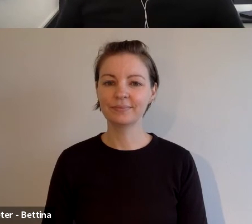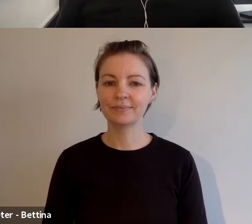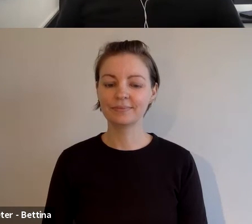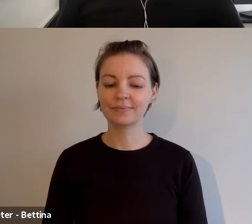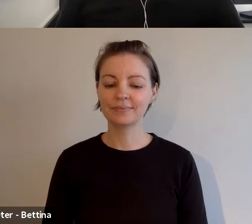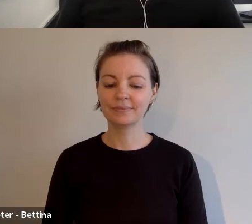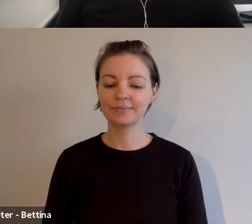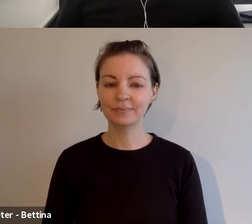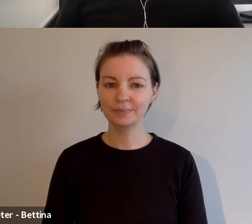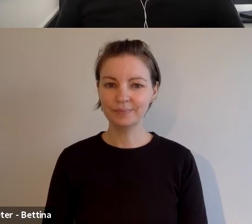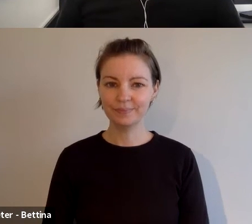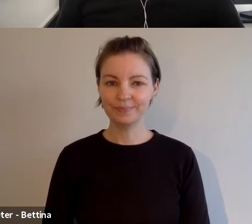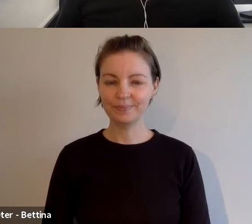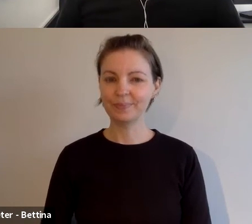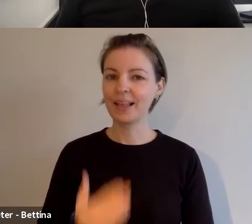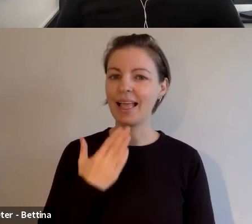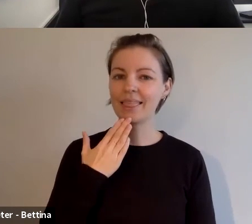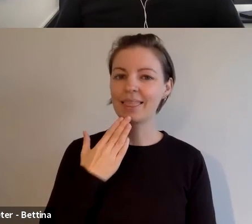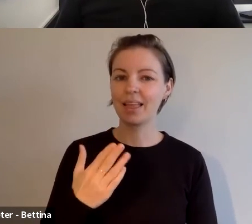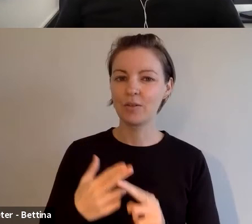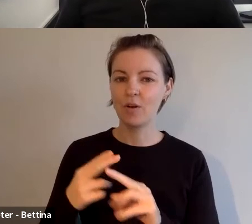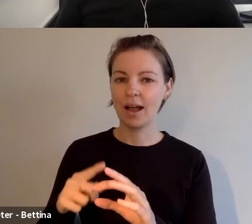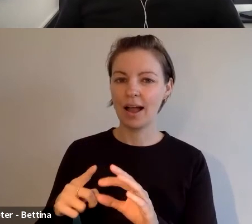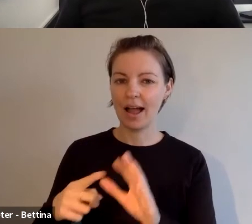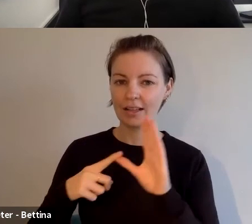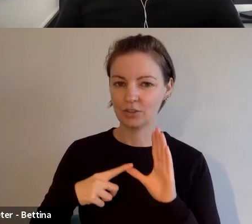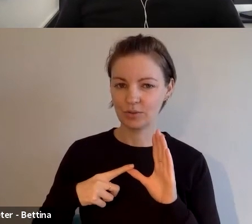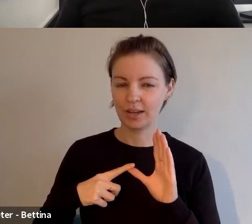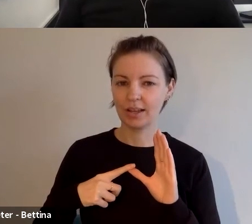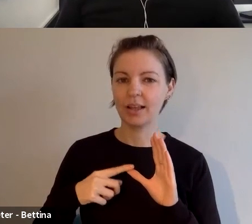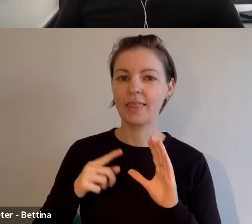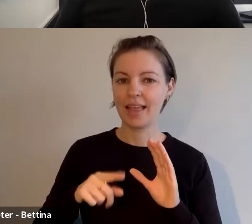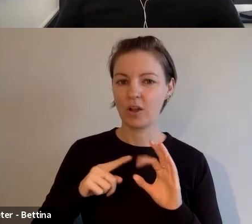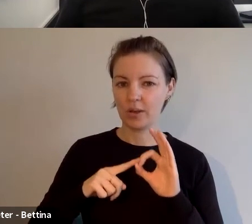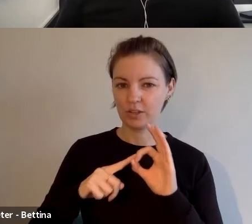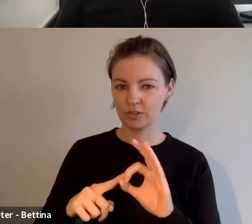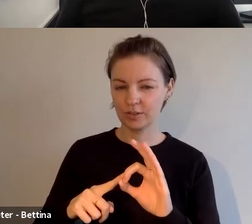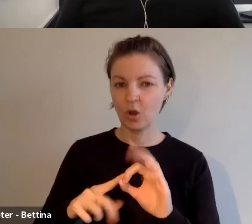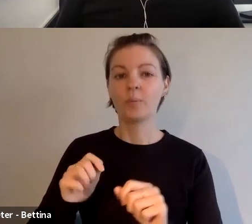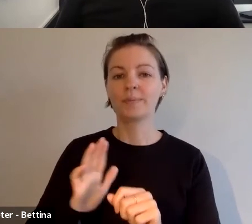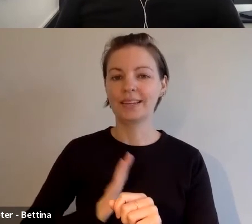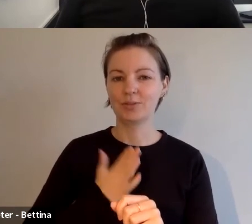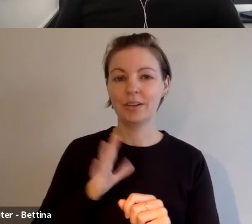Here is an interesting one for you and they question from Karen.